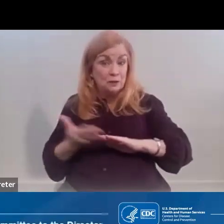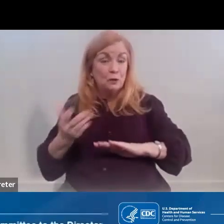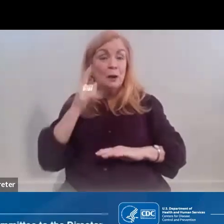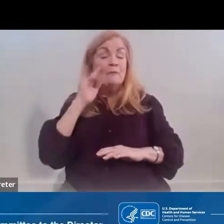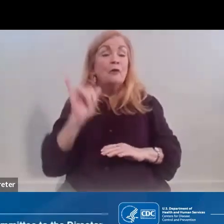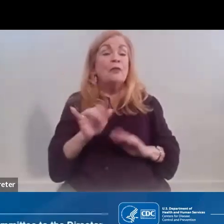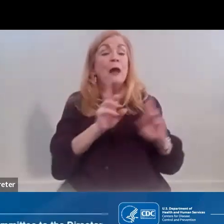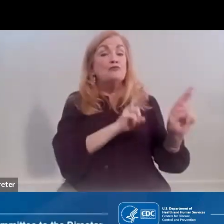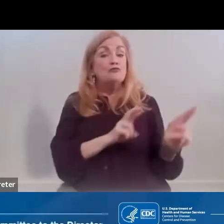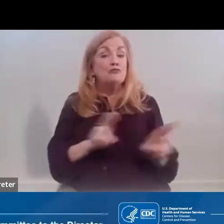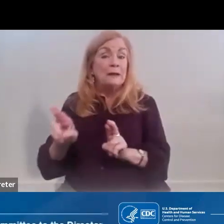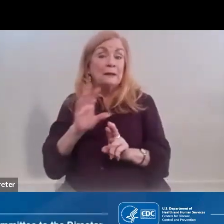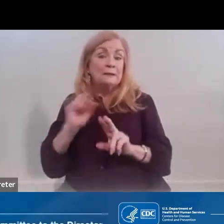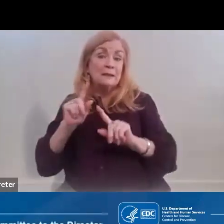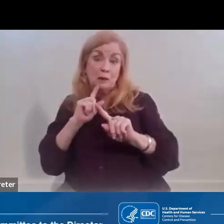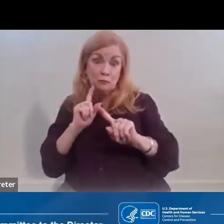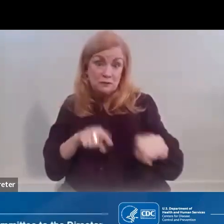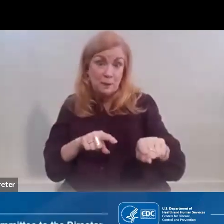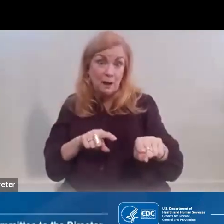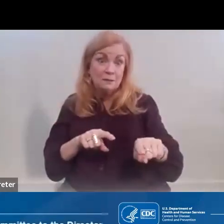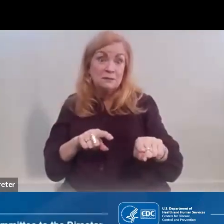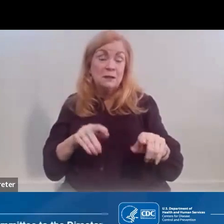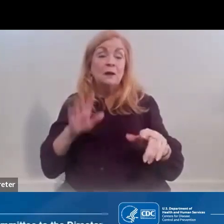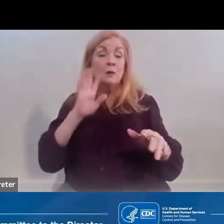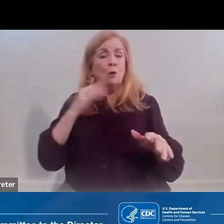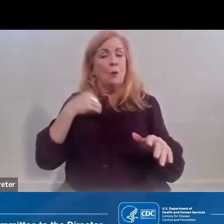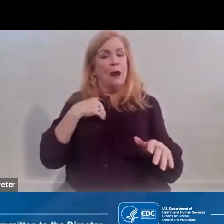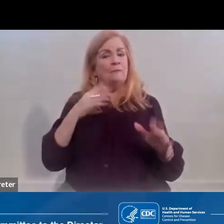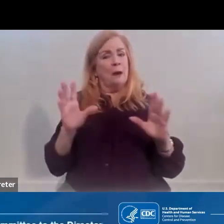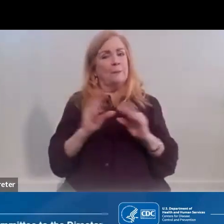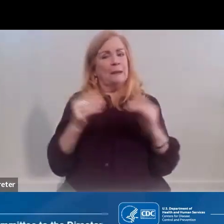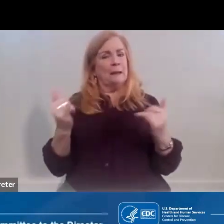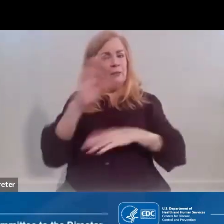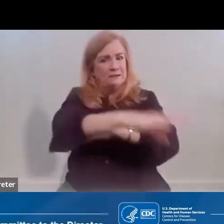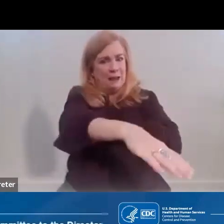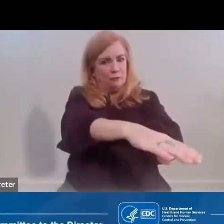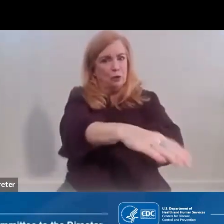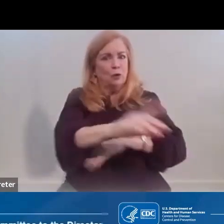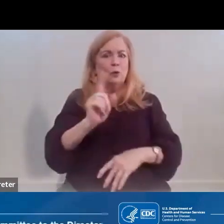for instance, there is this afternoon a meeting where we have a leadership meeting